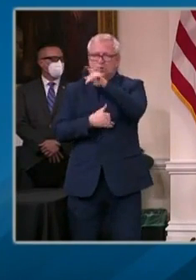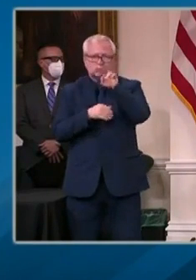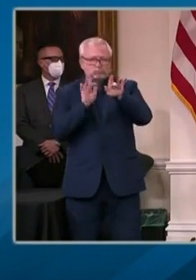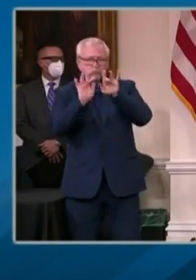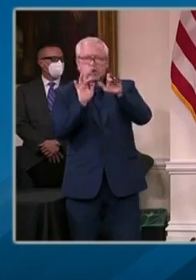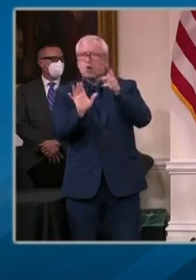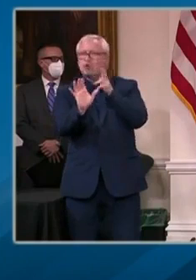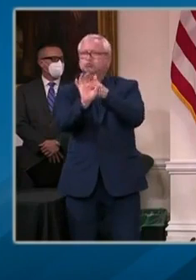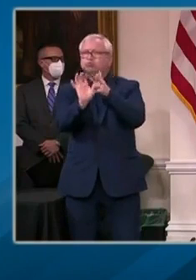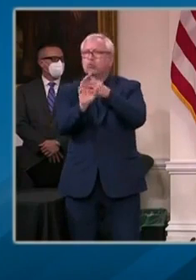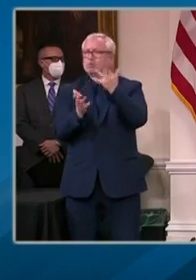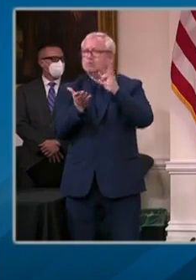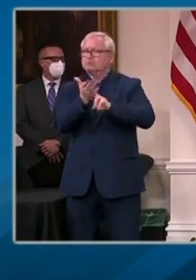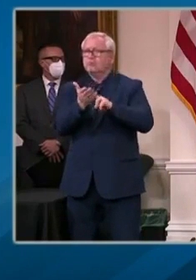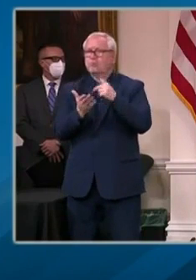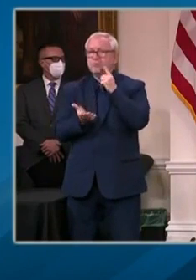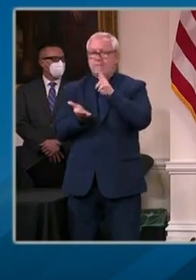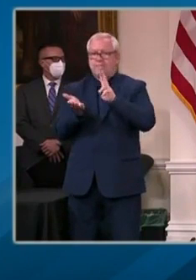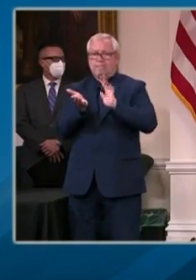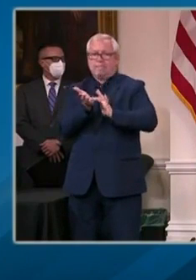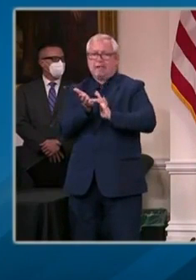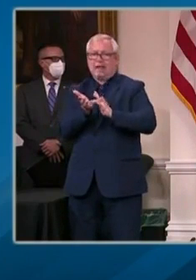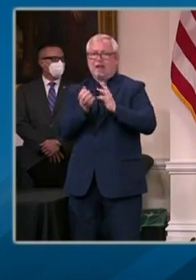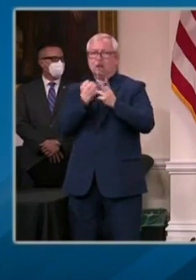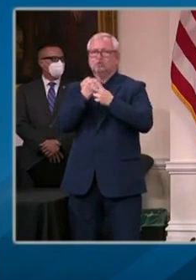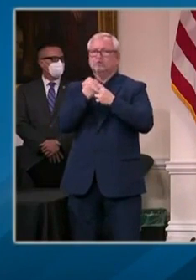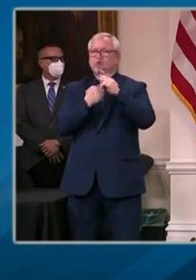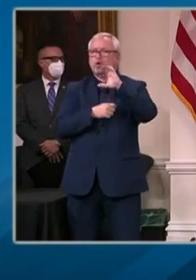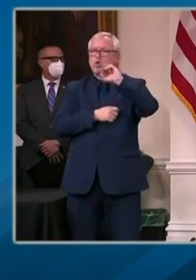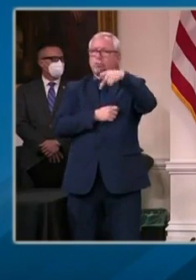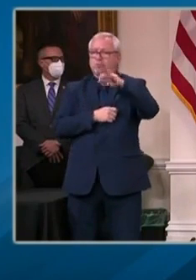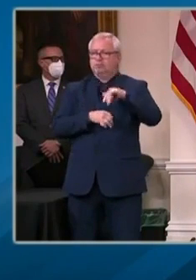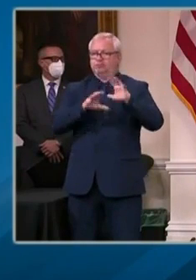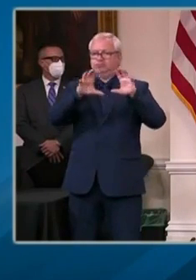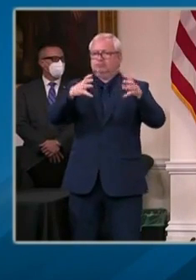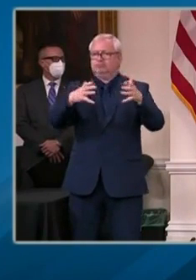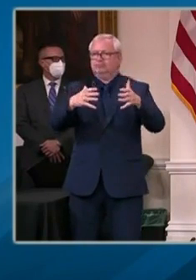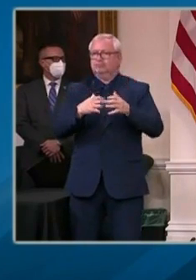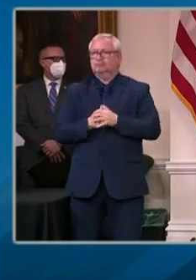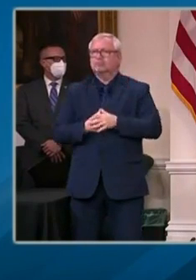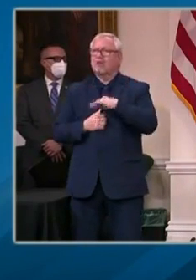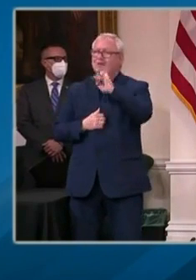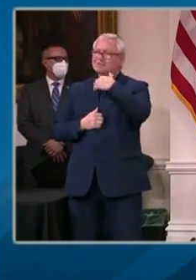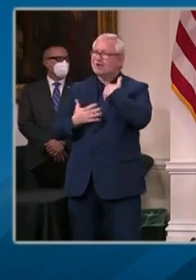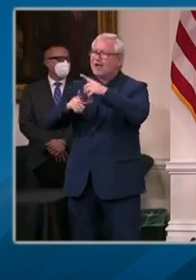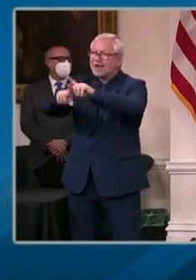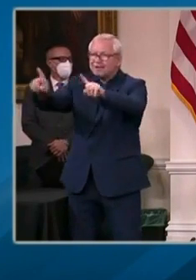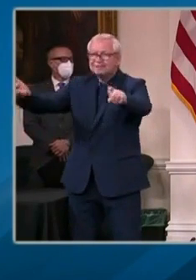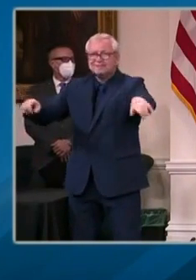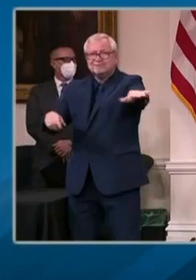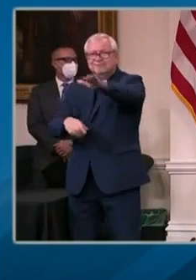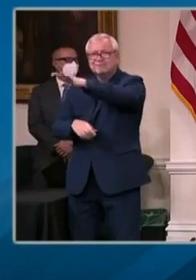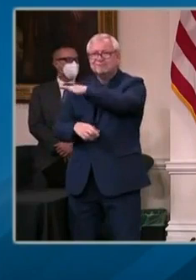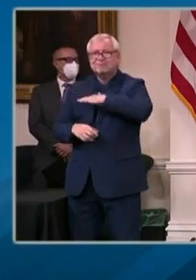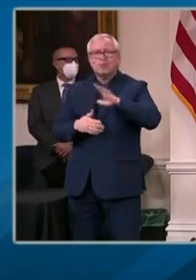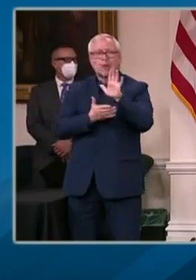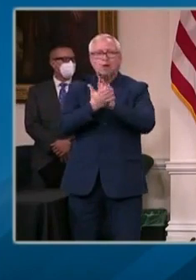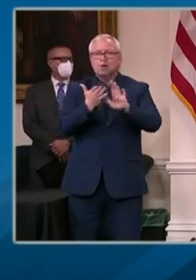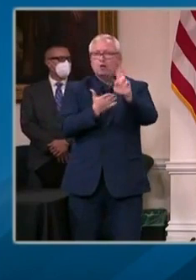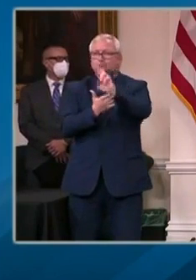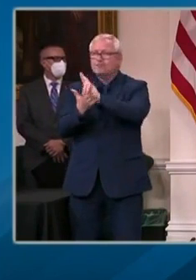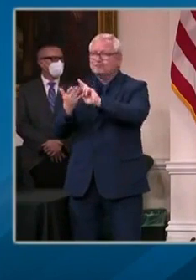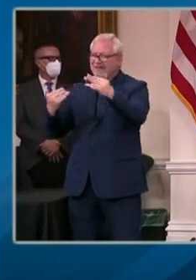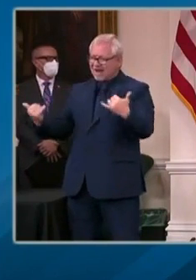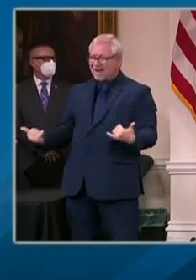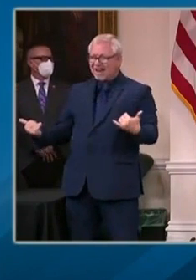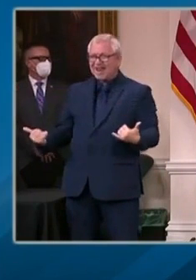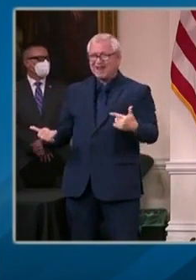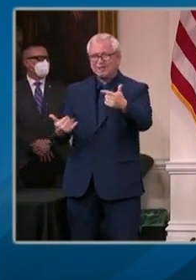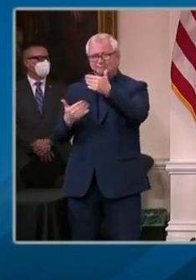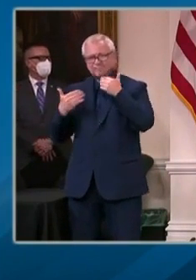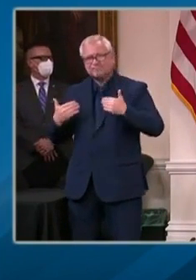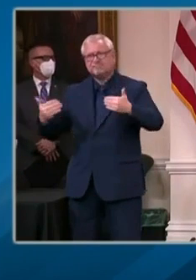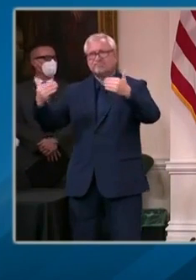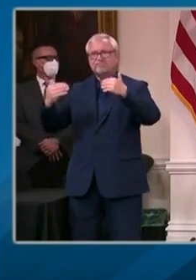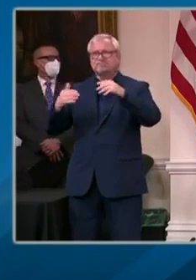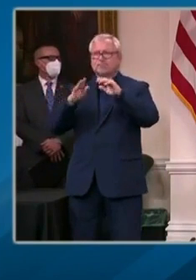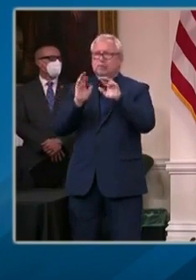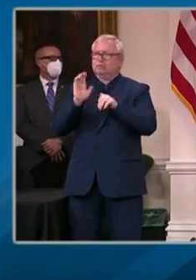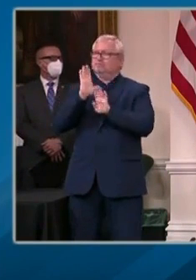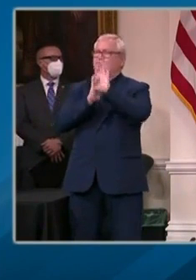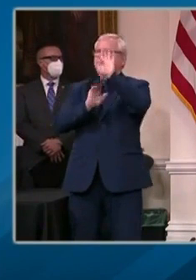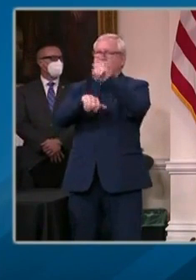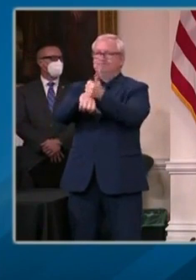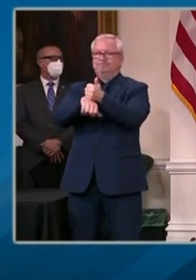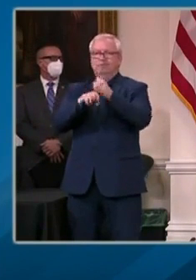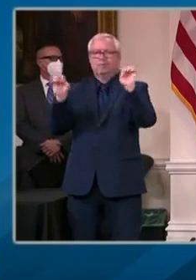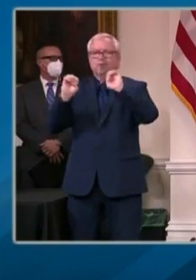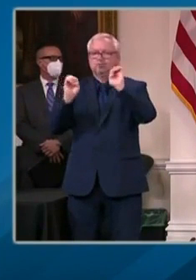WE ARE CONTACTING THOSE INDIVIDUALS WHO SIGNED UP FOR THE MARYLAND MEDICAL RESER CORPS AND REQUESTING ALL MARYLAND UNIVERSITIES AND COLLEGES IMMEDIATELY DEVELOP